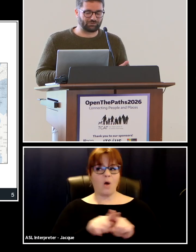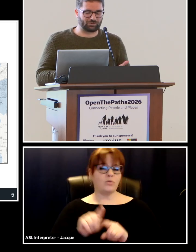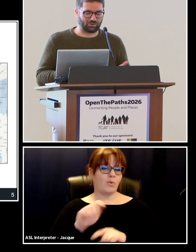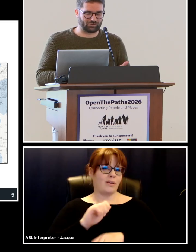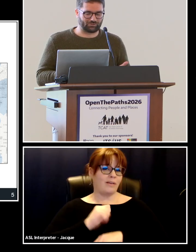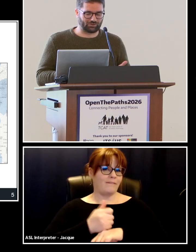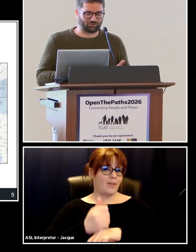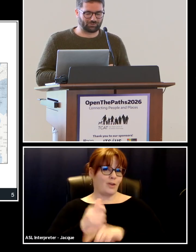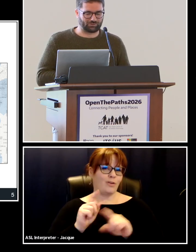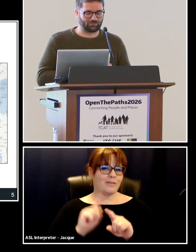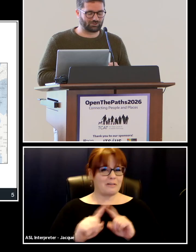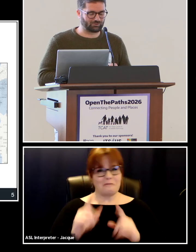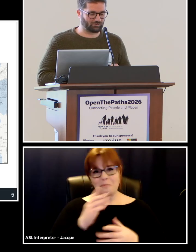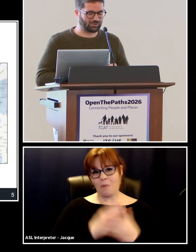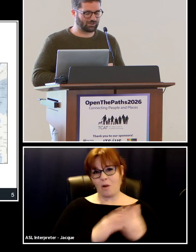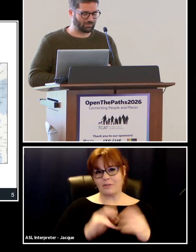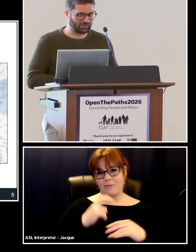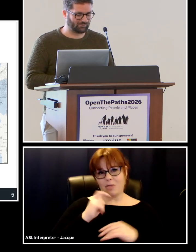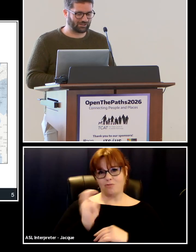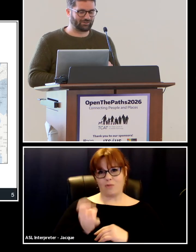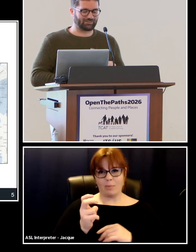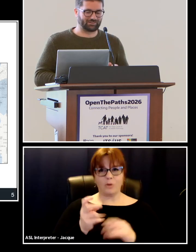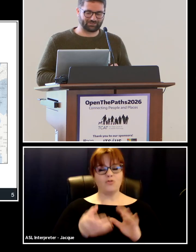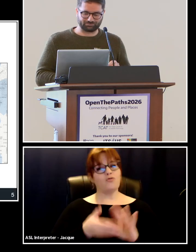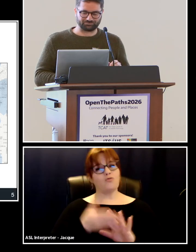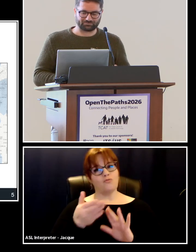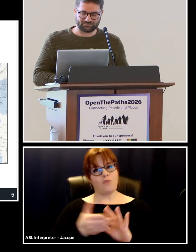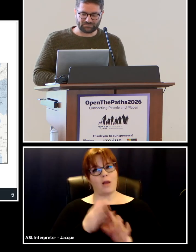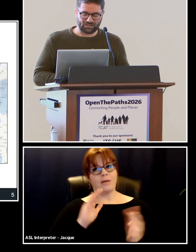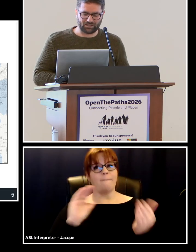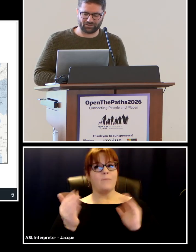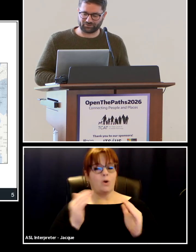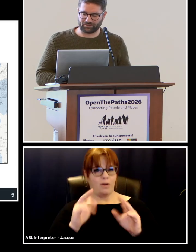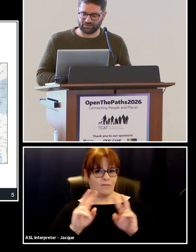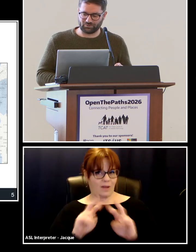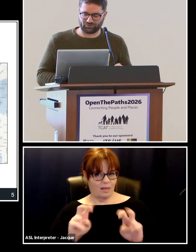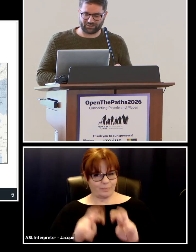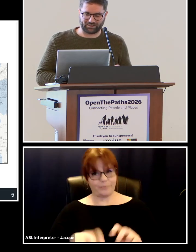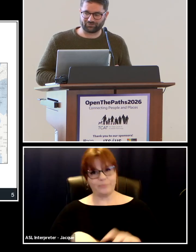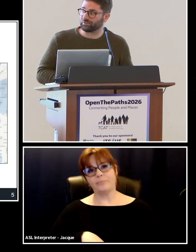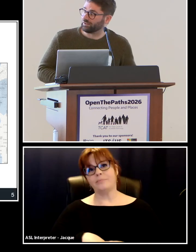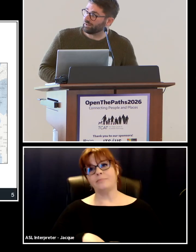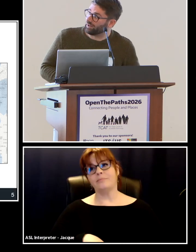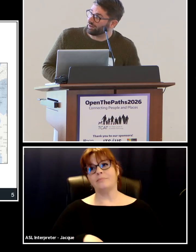different parts of the trip in order to run comparative analyses. Uh so the image I have